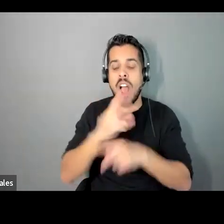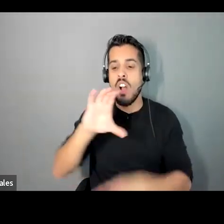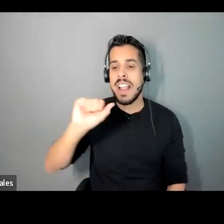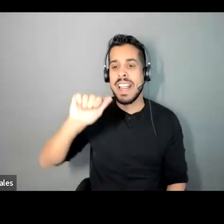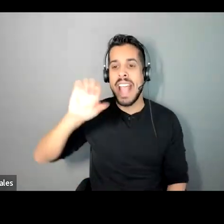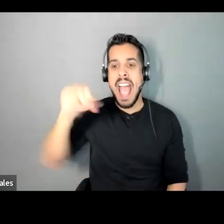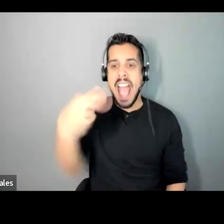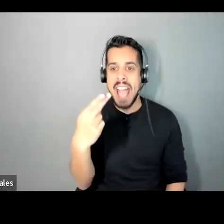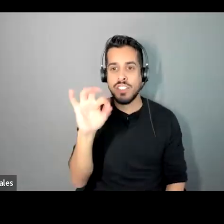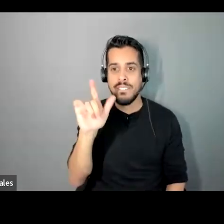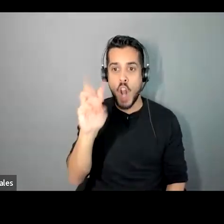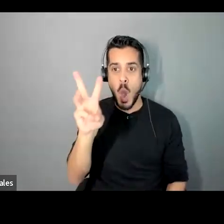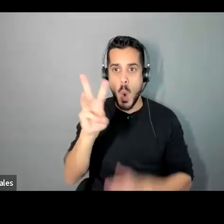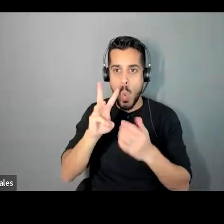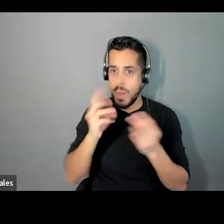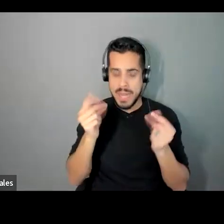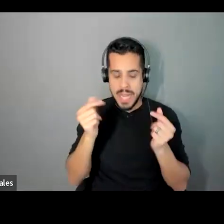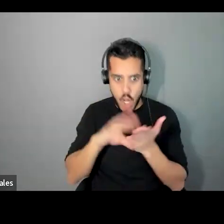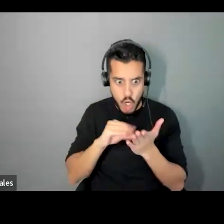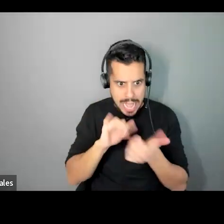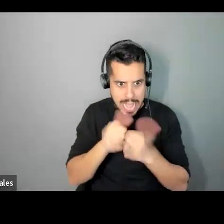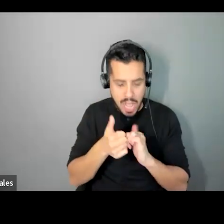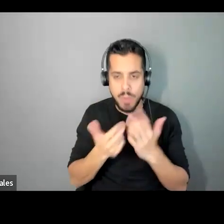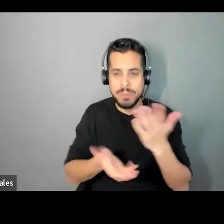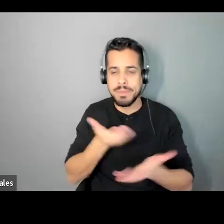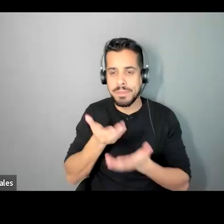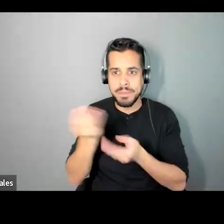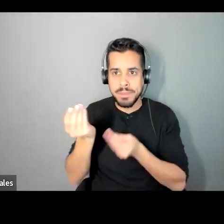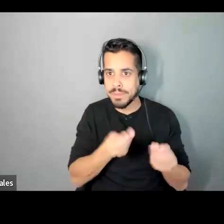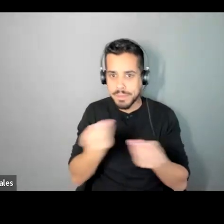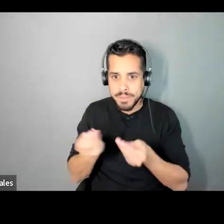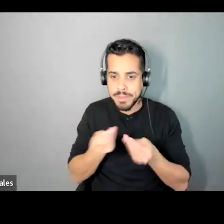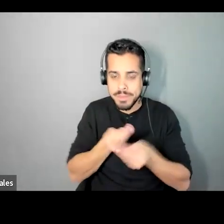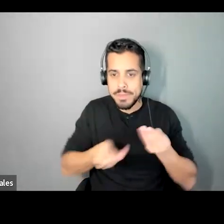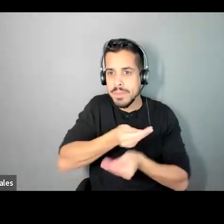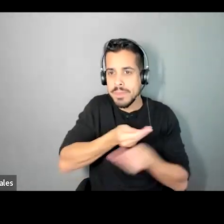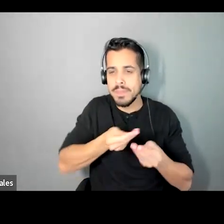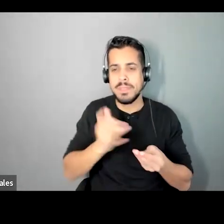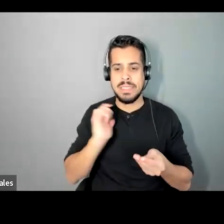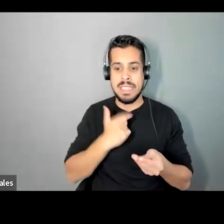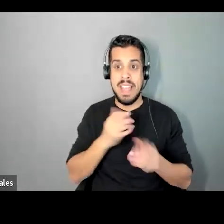I had to figure out how to, uh... we-- are--- as a family, I was a sing--- We were a single family income.